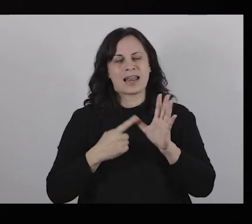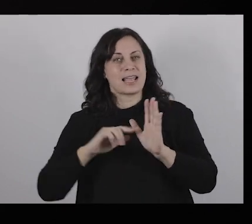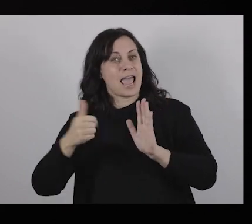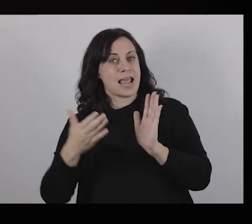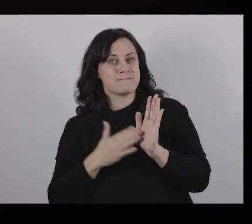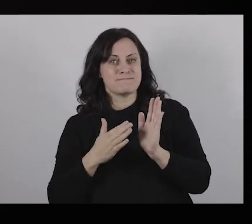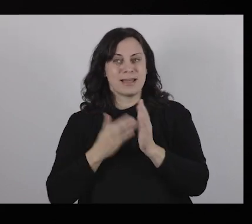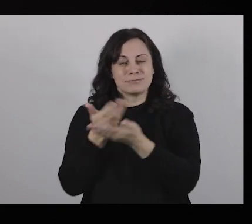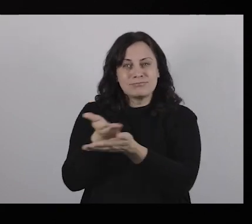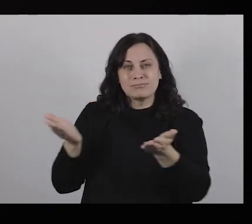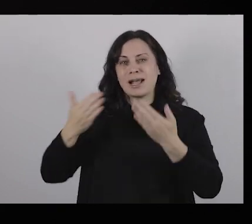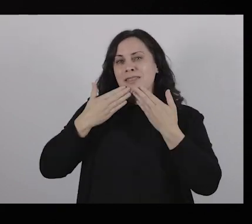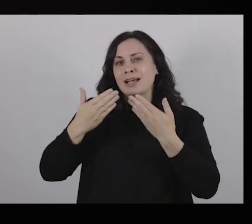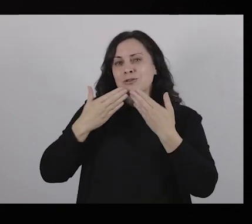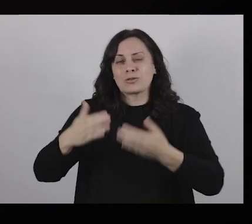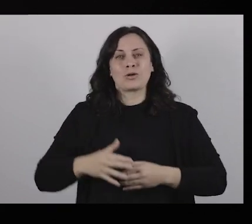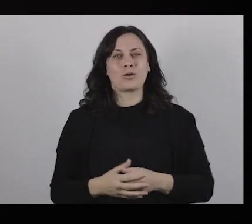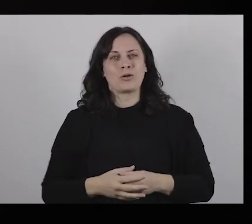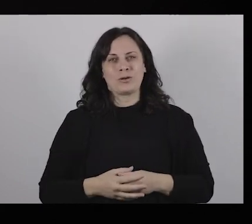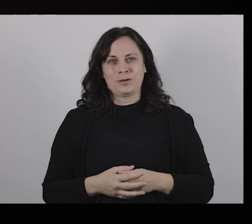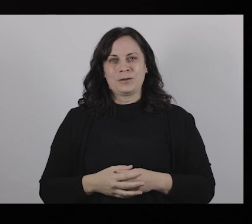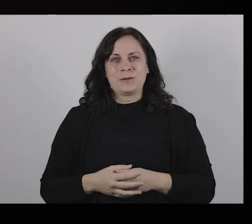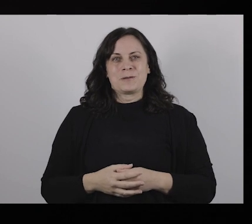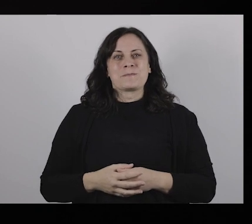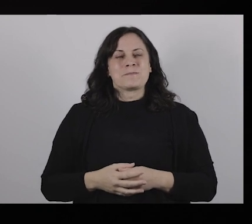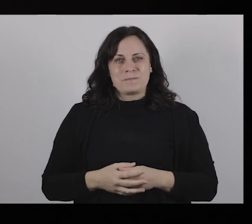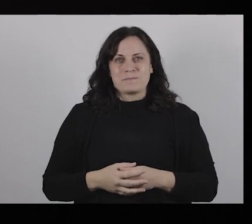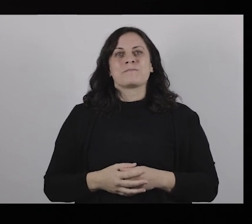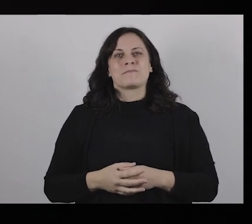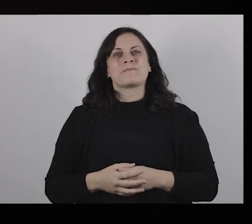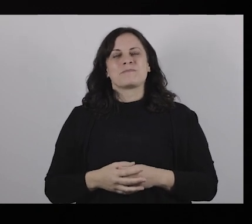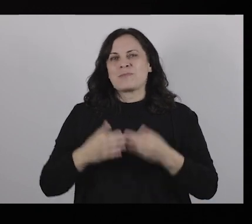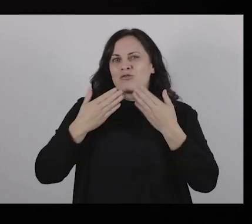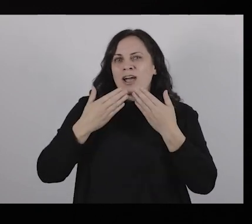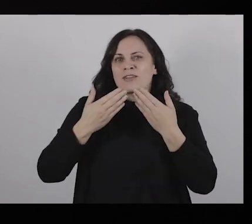and Mitch — I'm grateful to you all for sticking with this Māori...